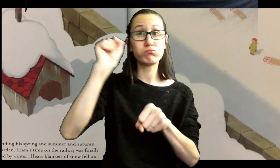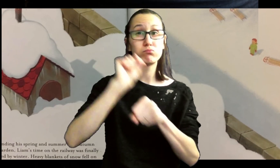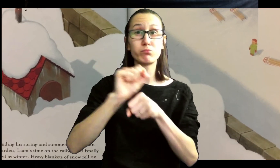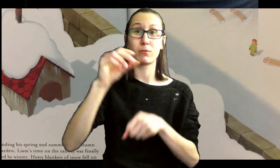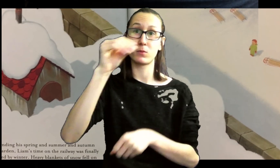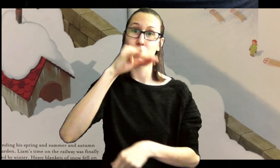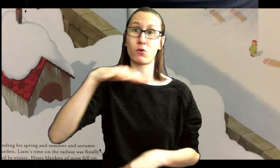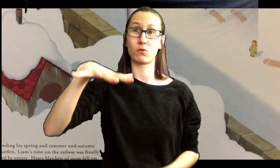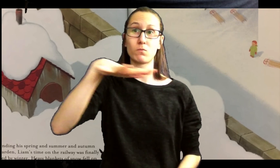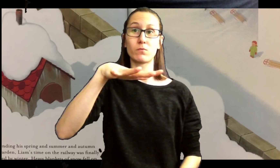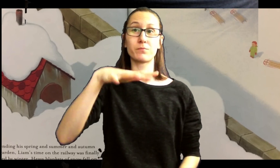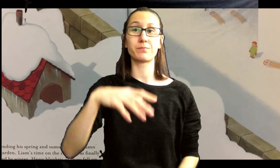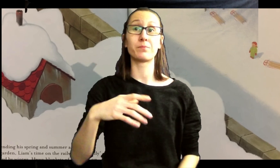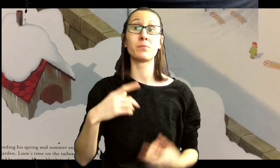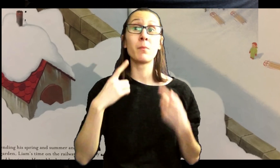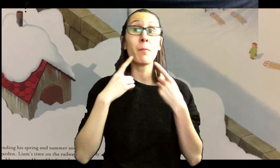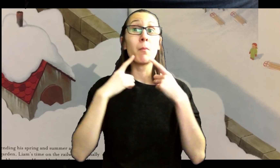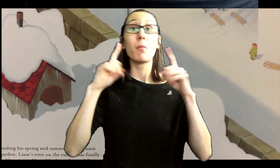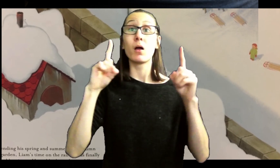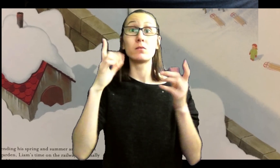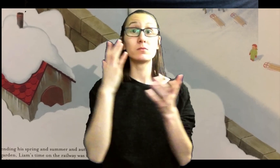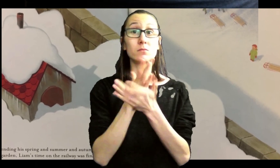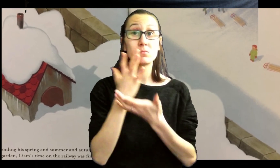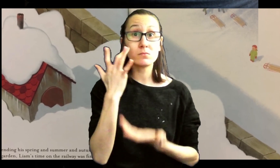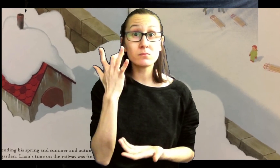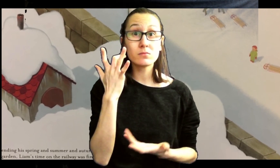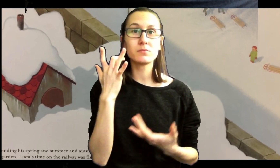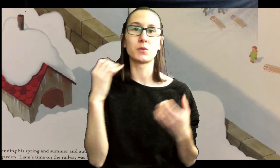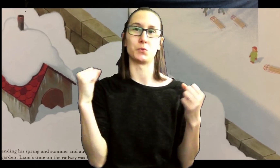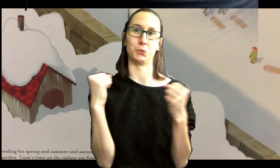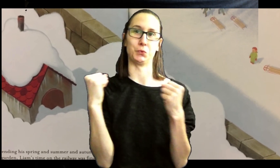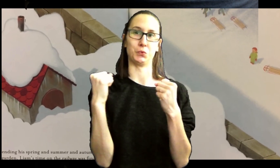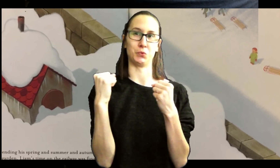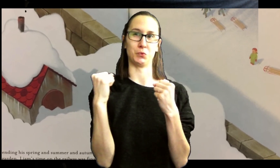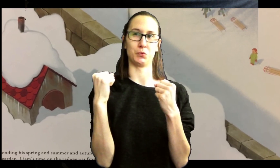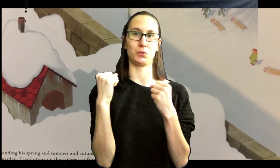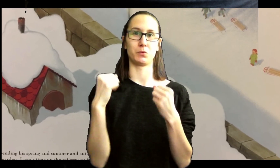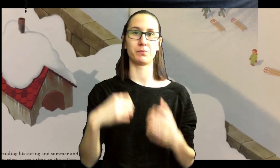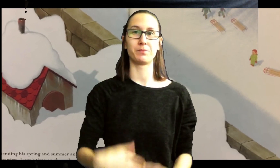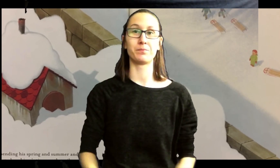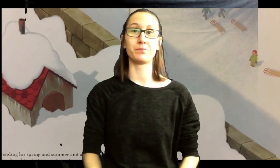Liam's time on the railway was finally interrupted by winter.